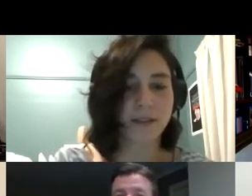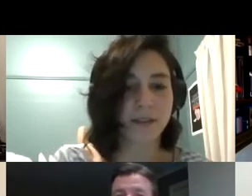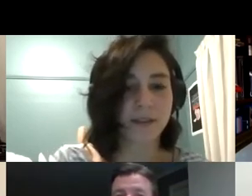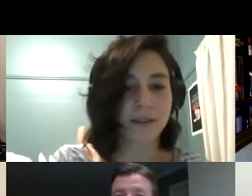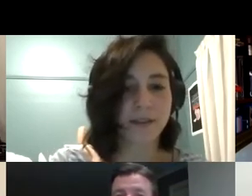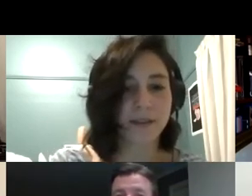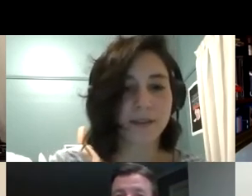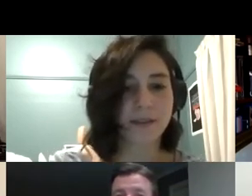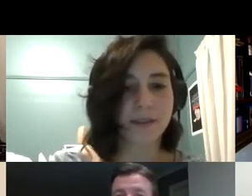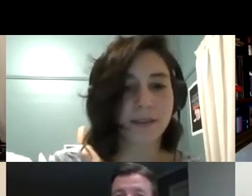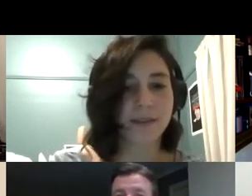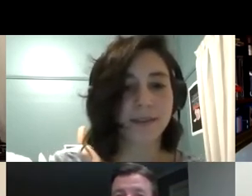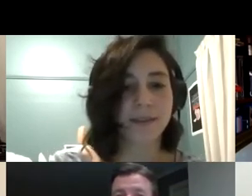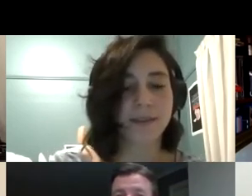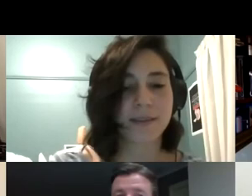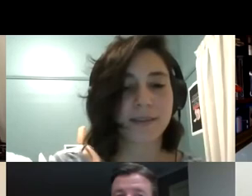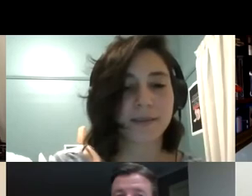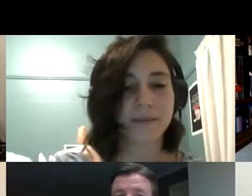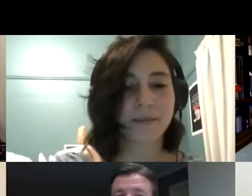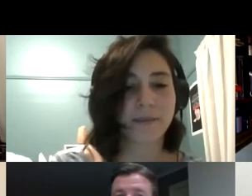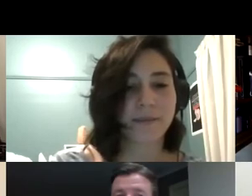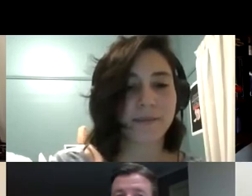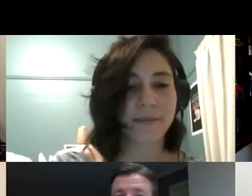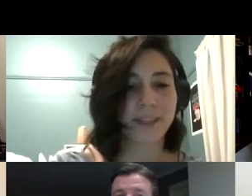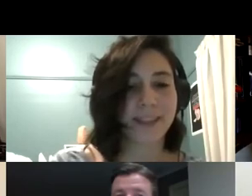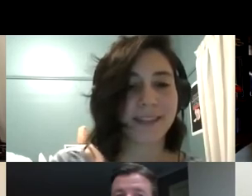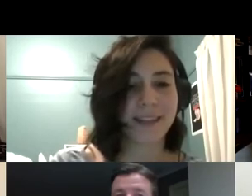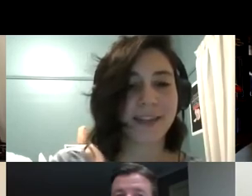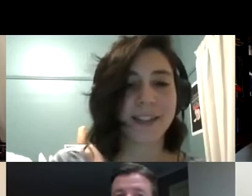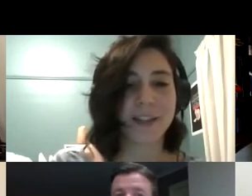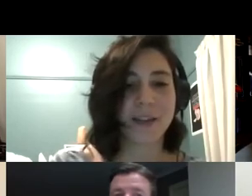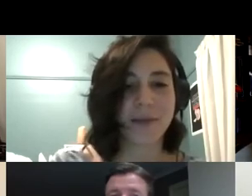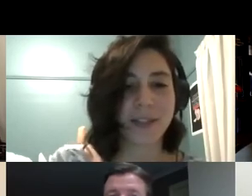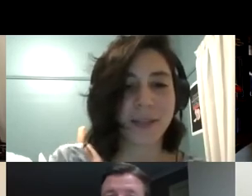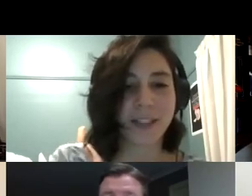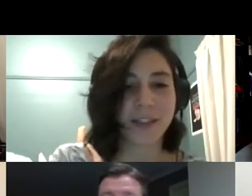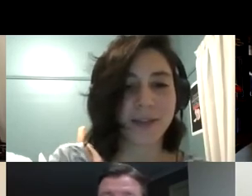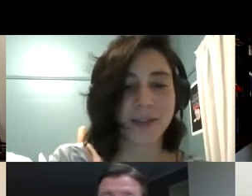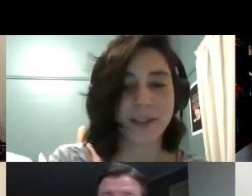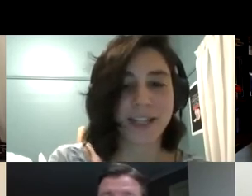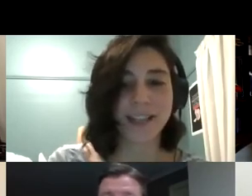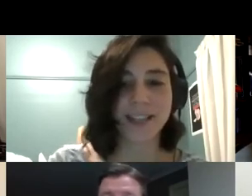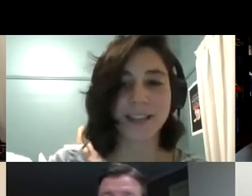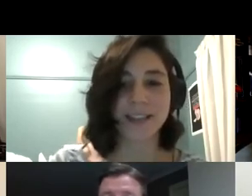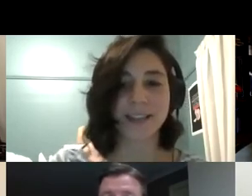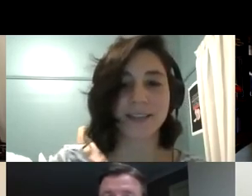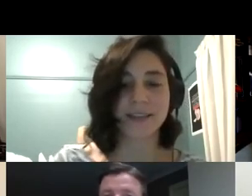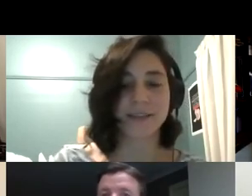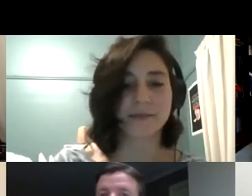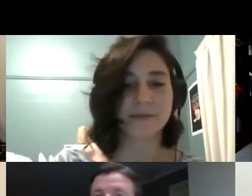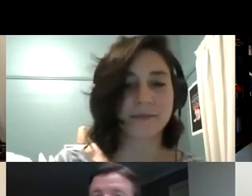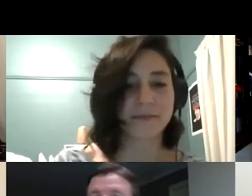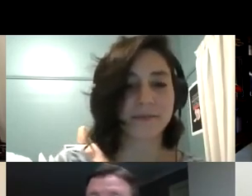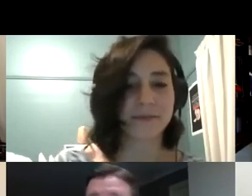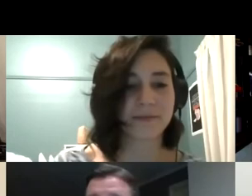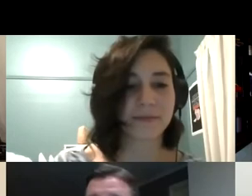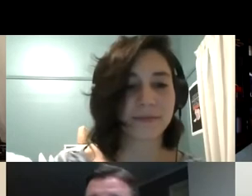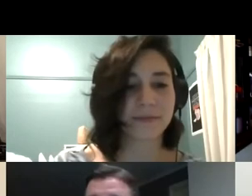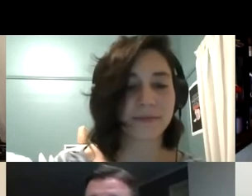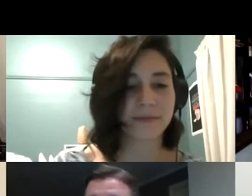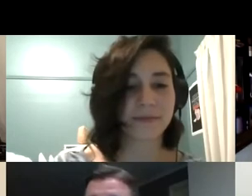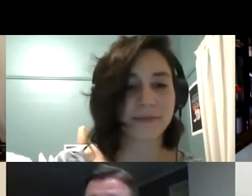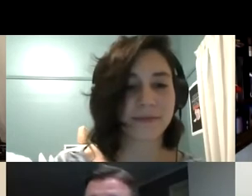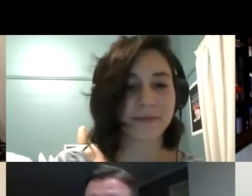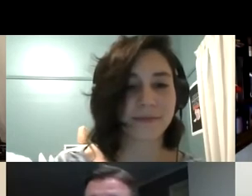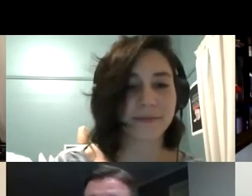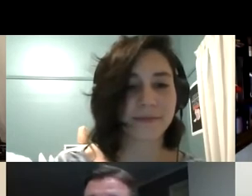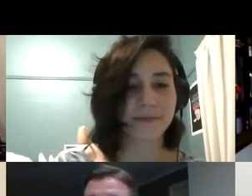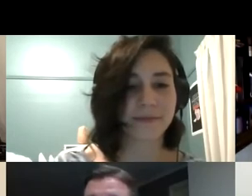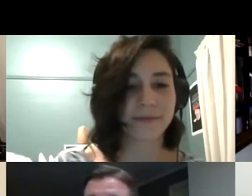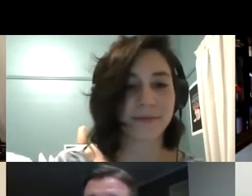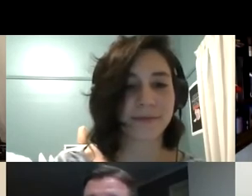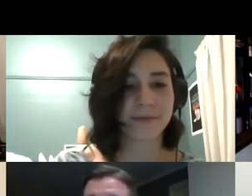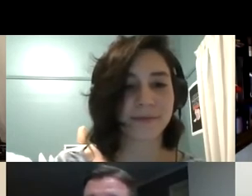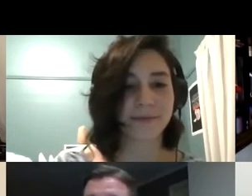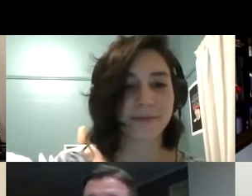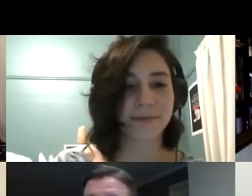Darren, do you have something to to say?